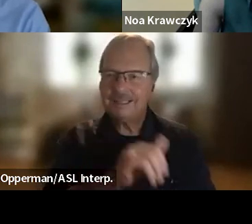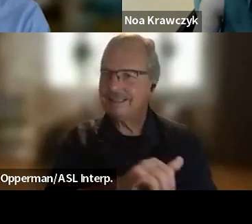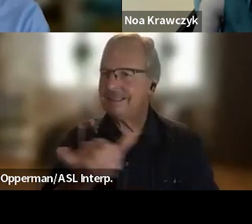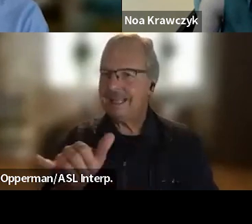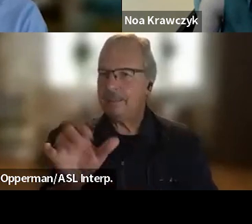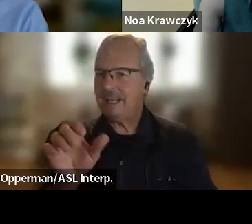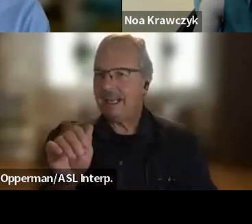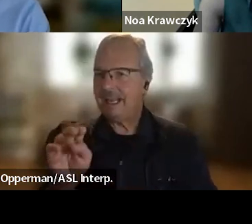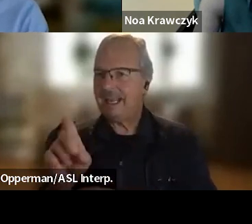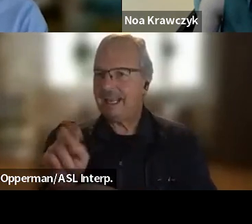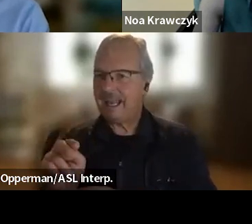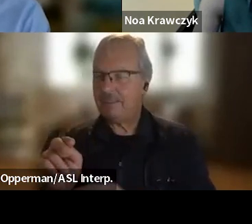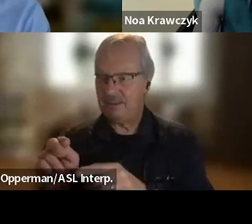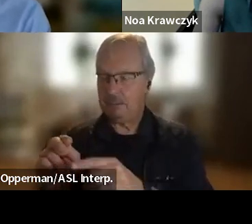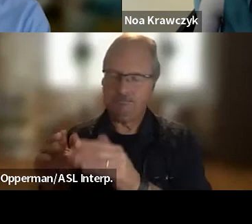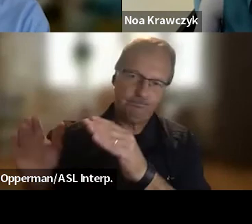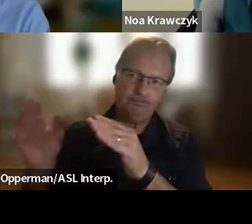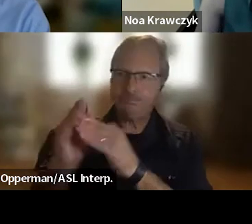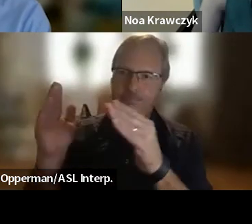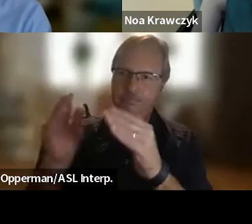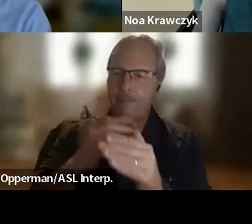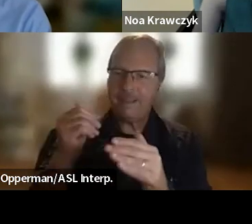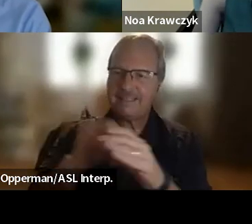who's one of the flagships here in New Jersey, for sure.